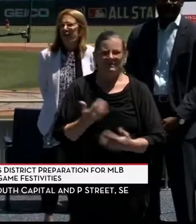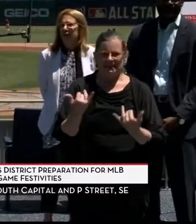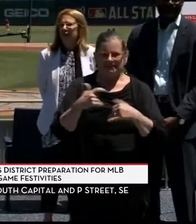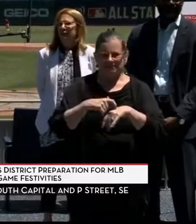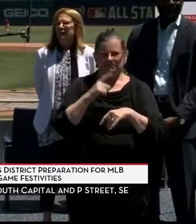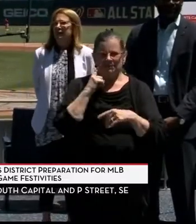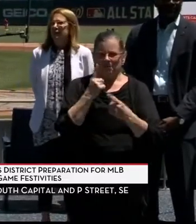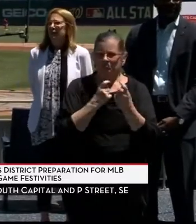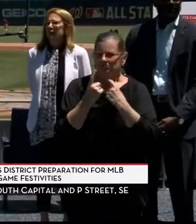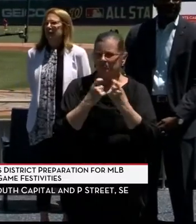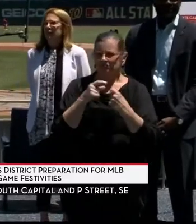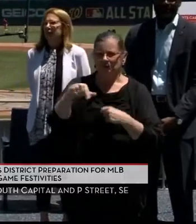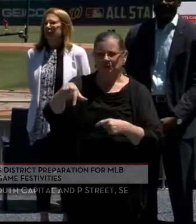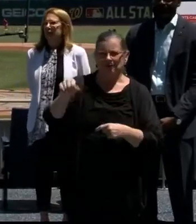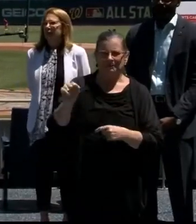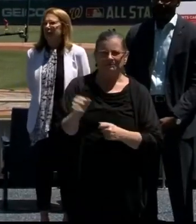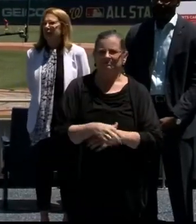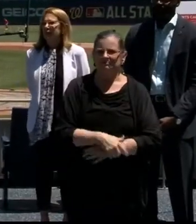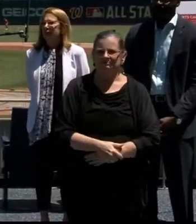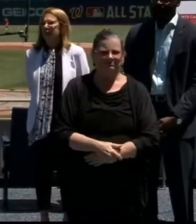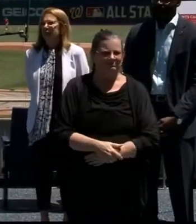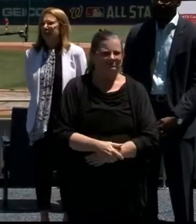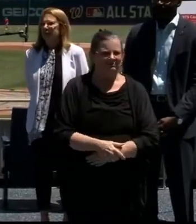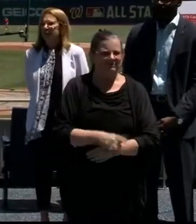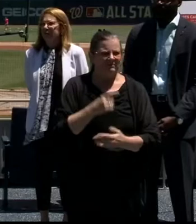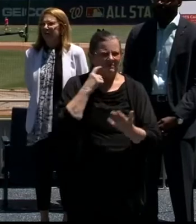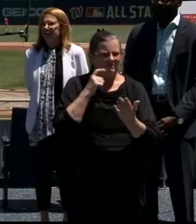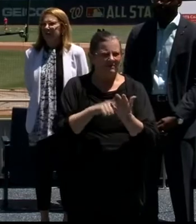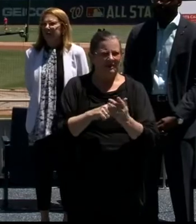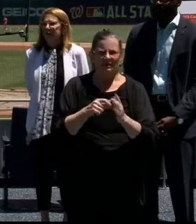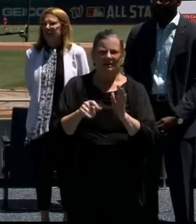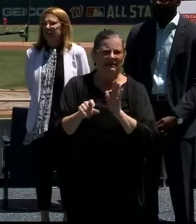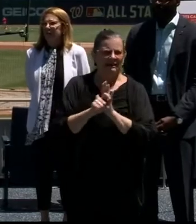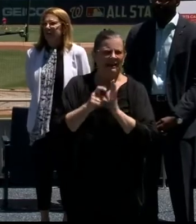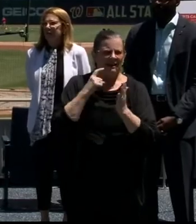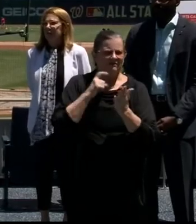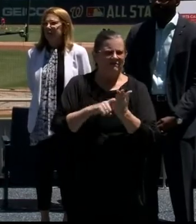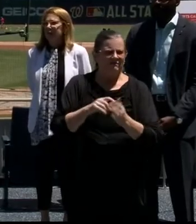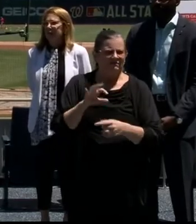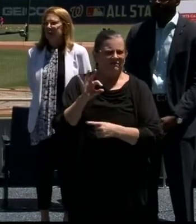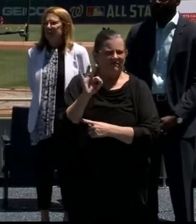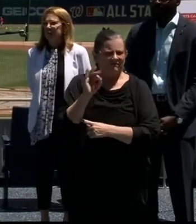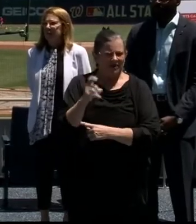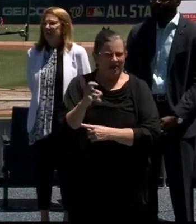YES, MA'AM, PLEASE IDENTIFY YOURSELF.